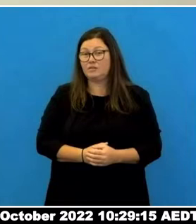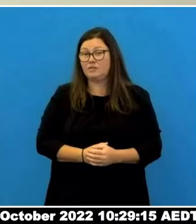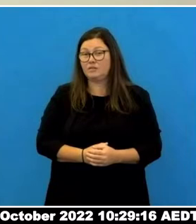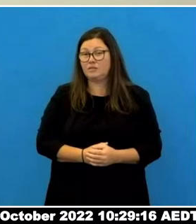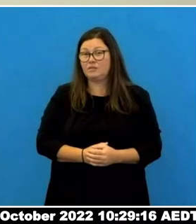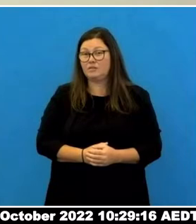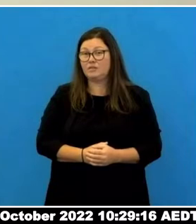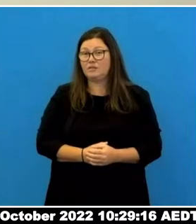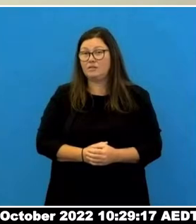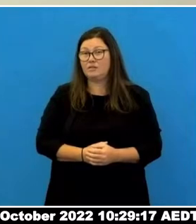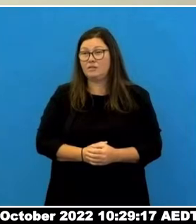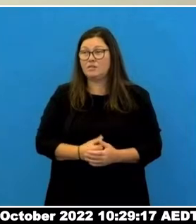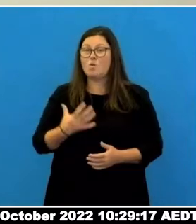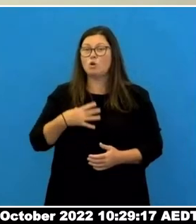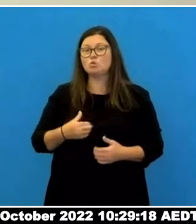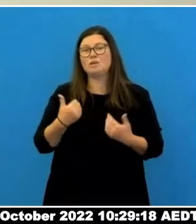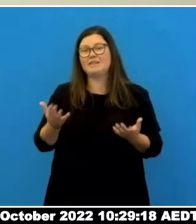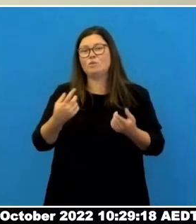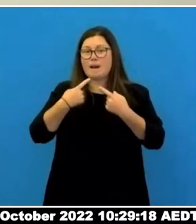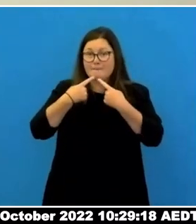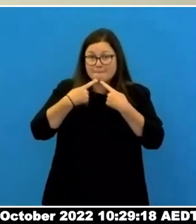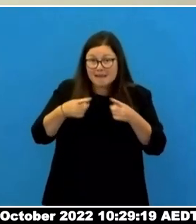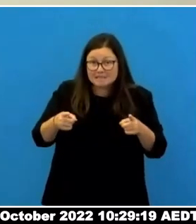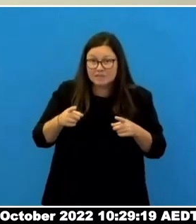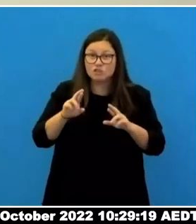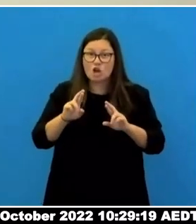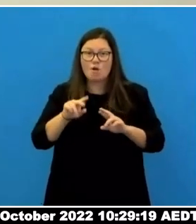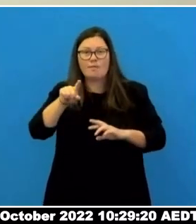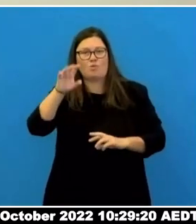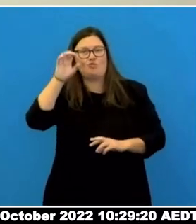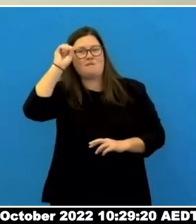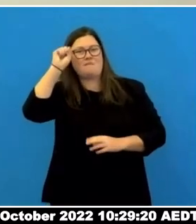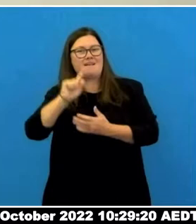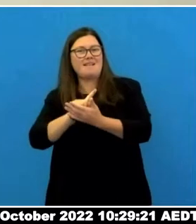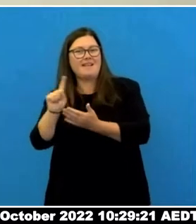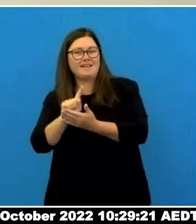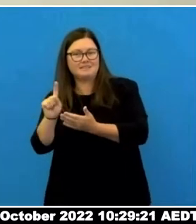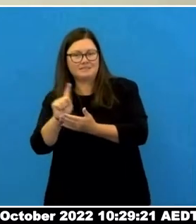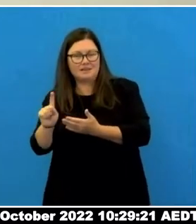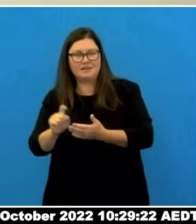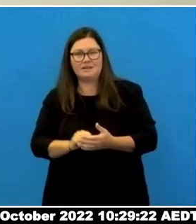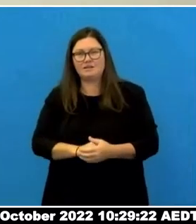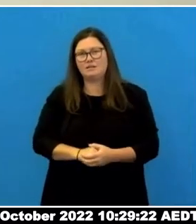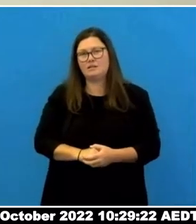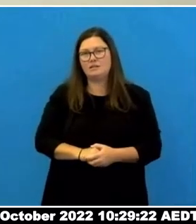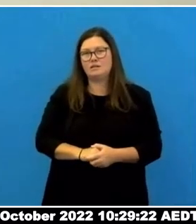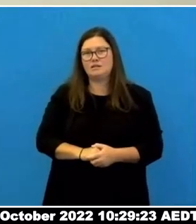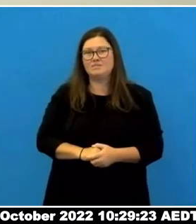I thought it will be important to re emphasise for all the things that we have said today. Number one, there is a lack of broad public awareness